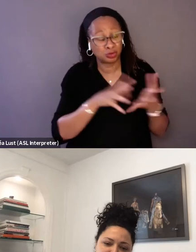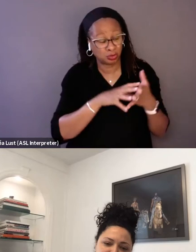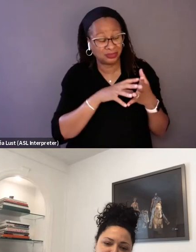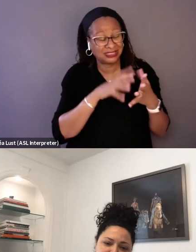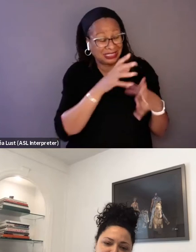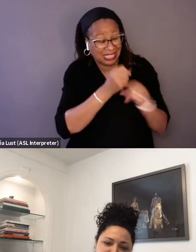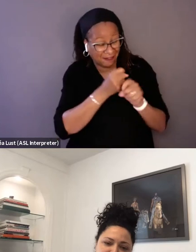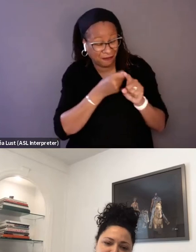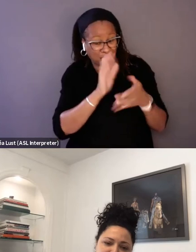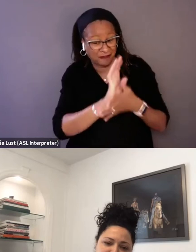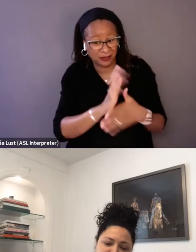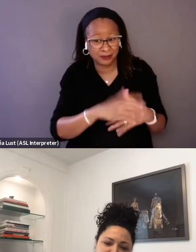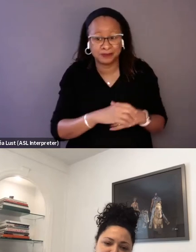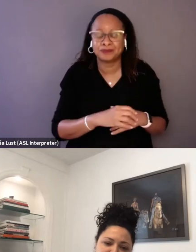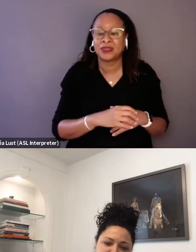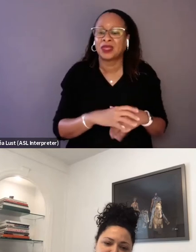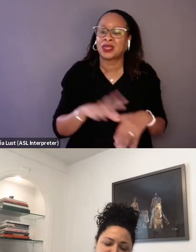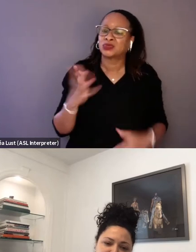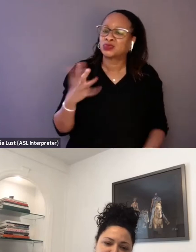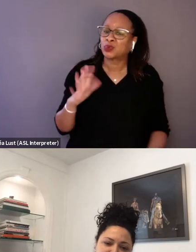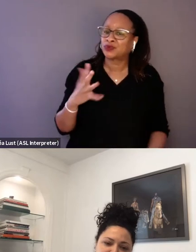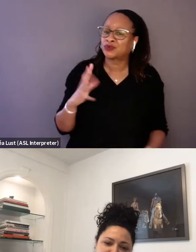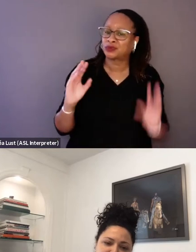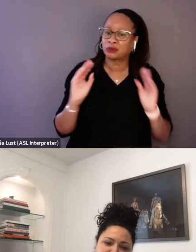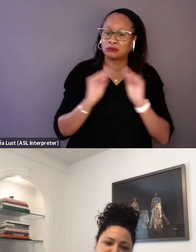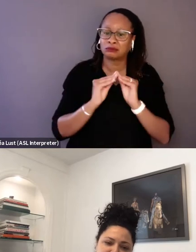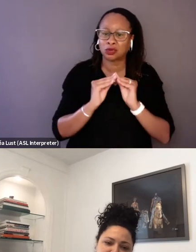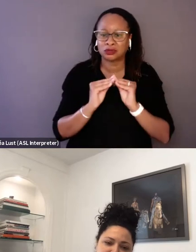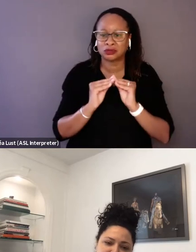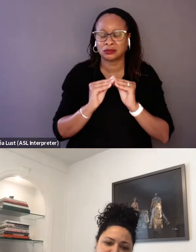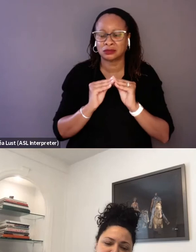you know, is a sort of more, more nuanced sense of